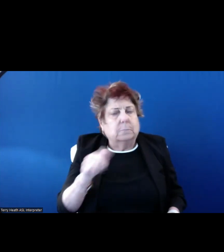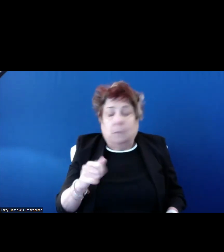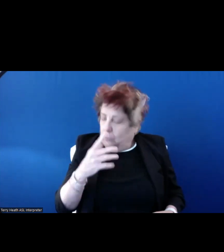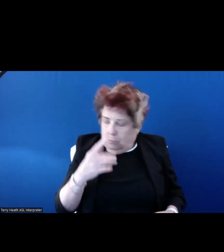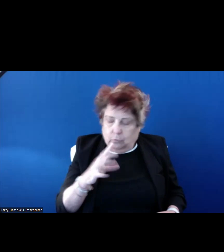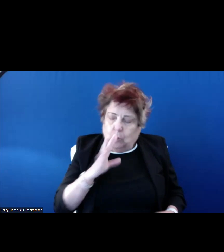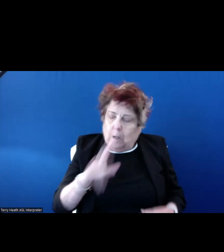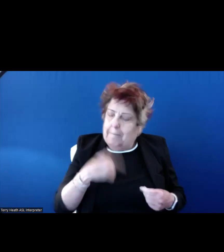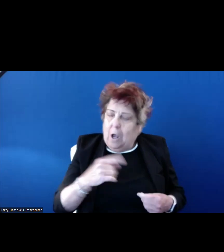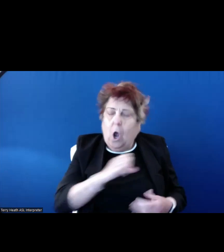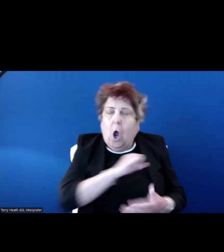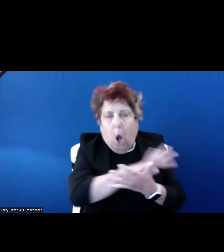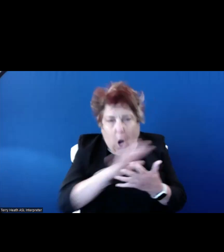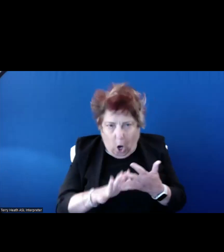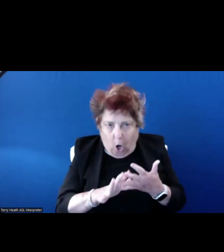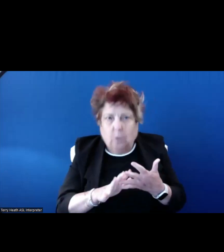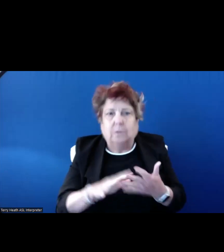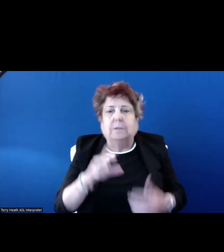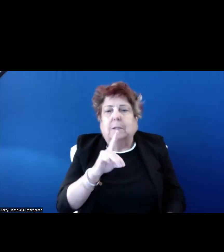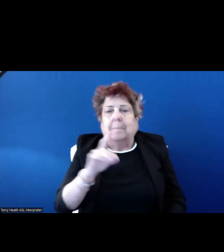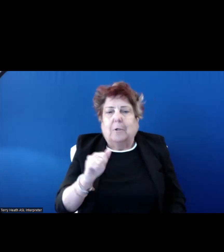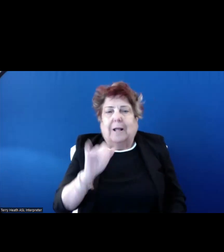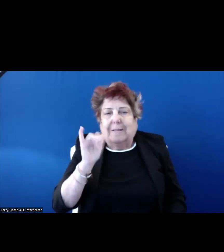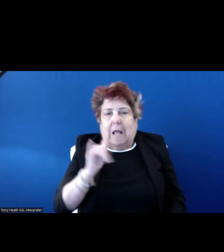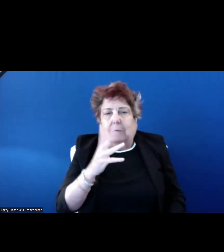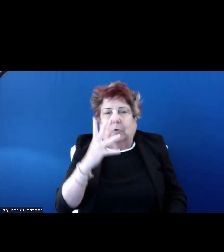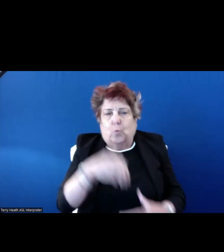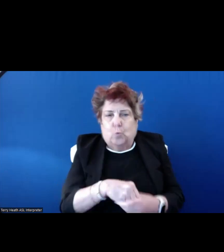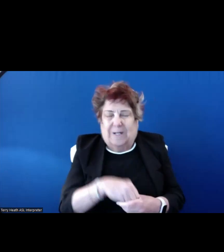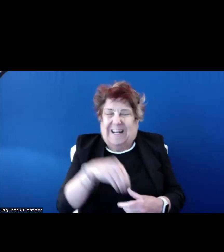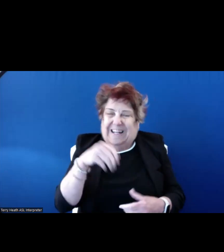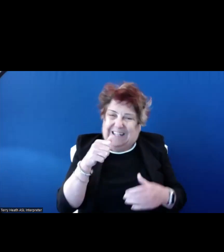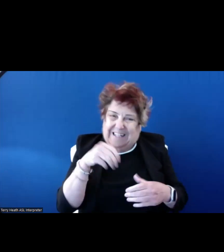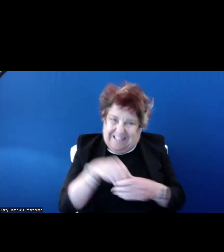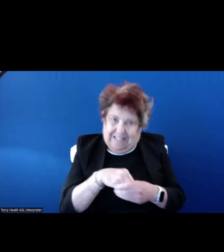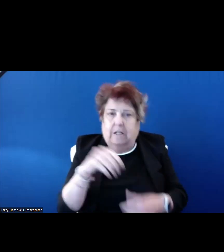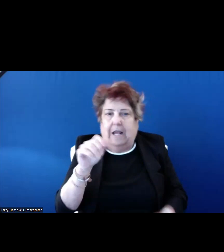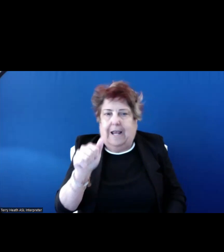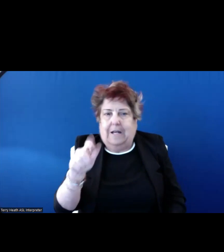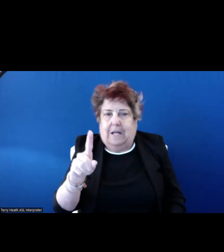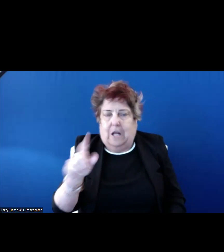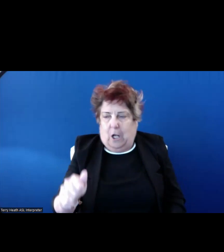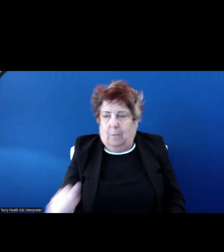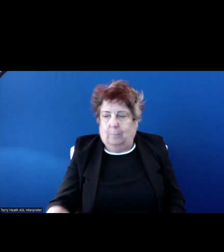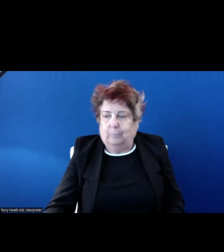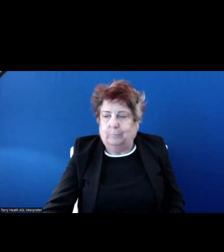all disabilities as defined by the ADA.